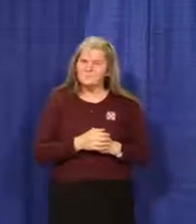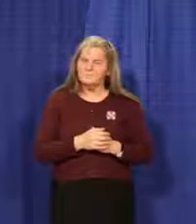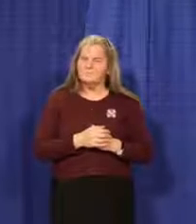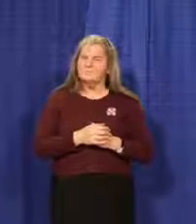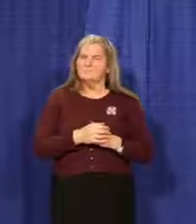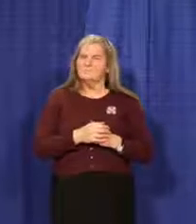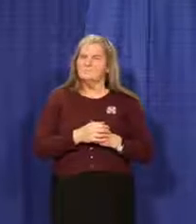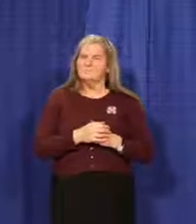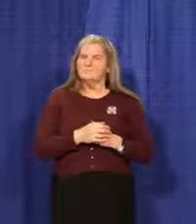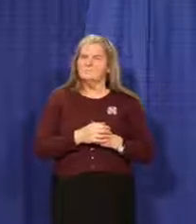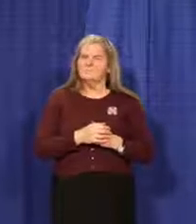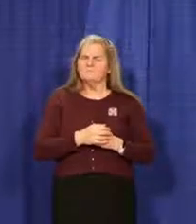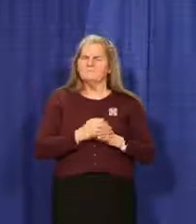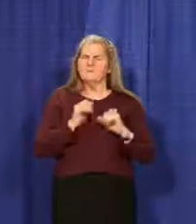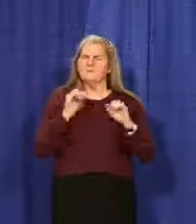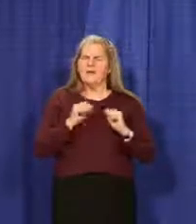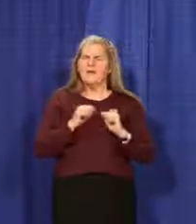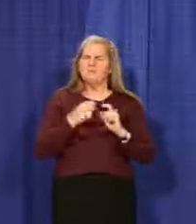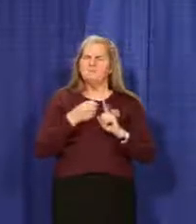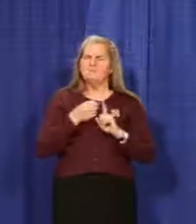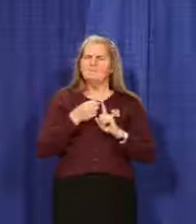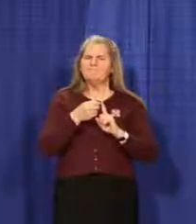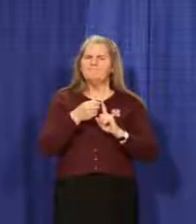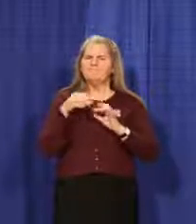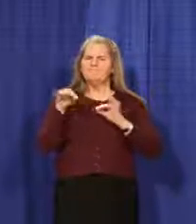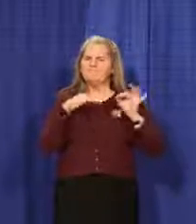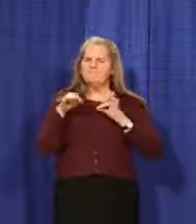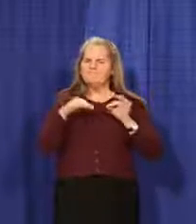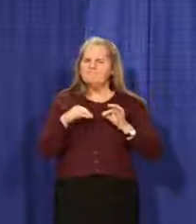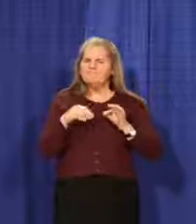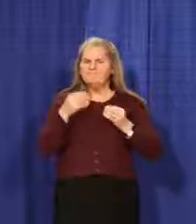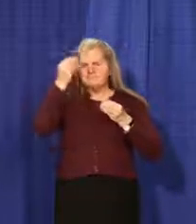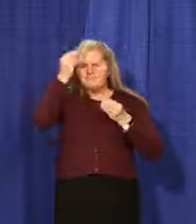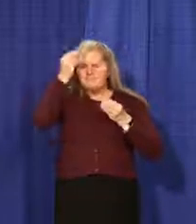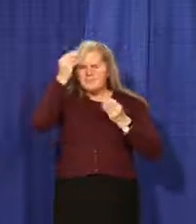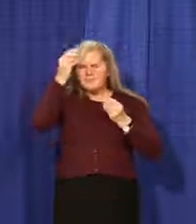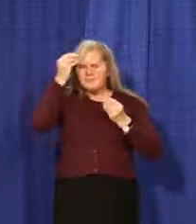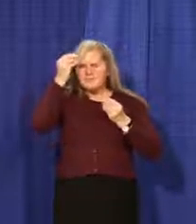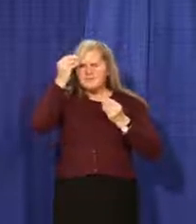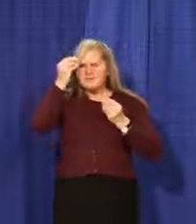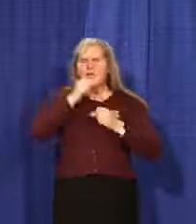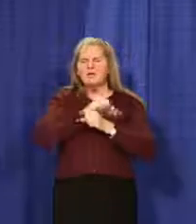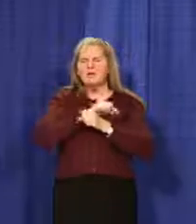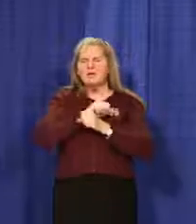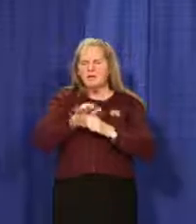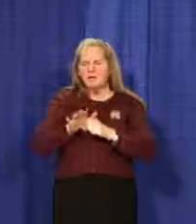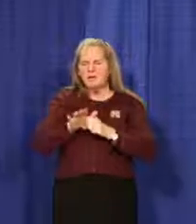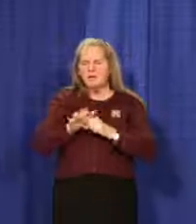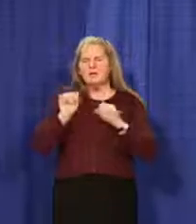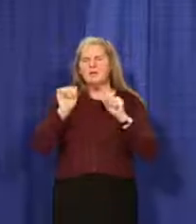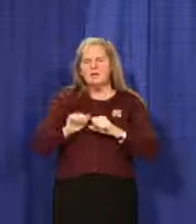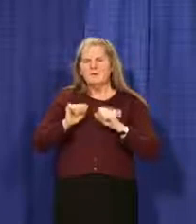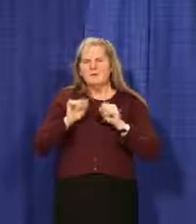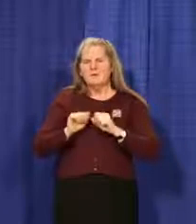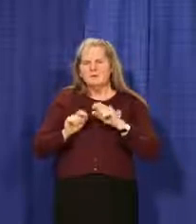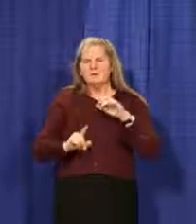I was wondering if we could get some information-- we all know that more cases are probably going to arrive in the